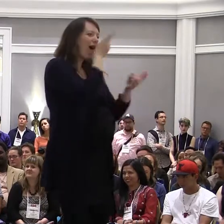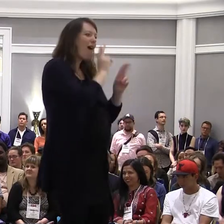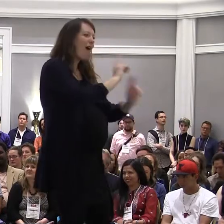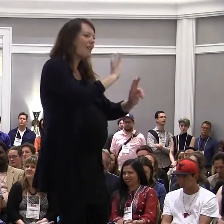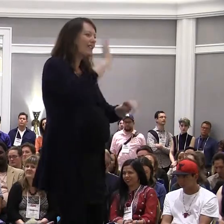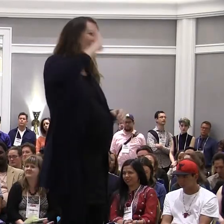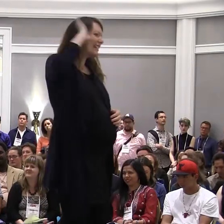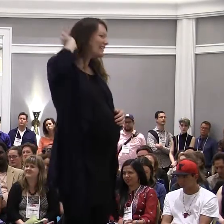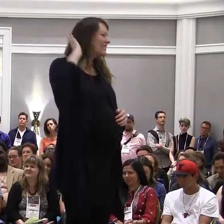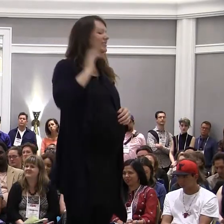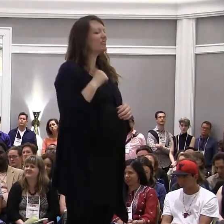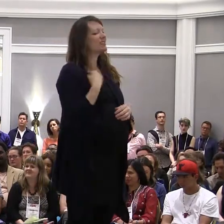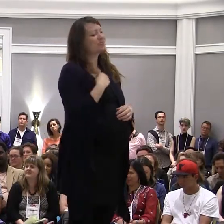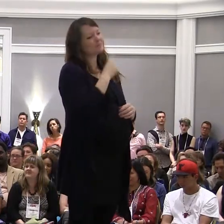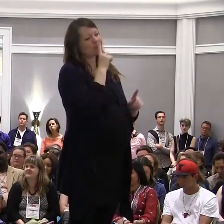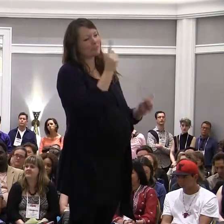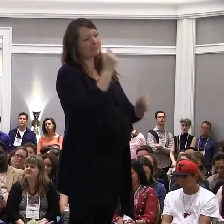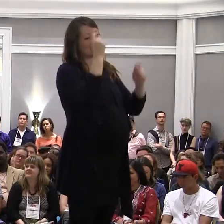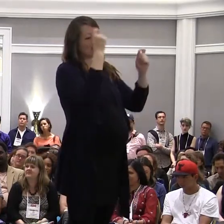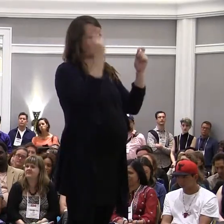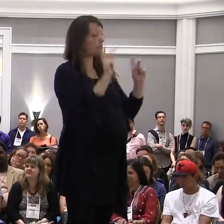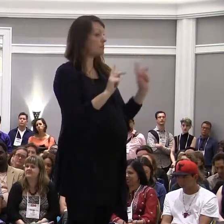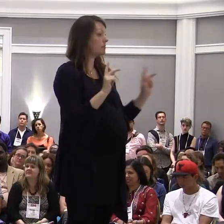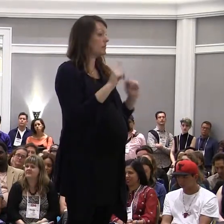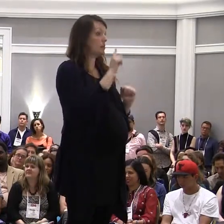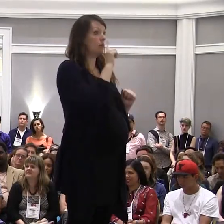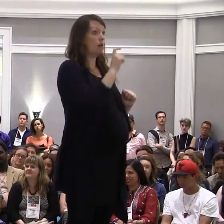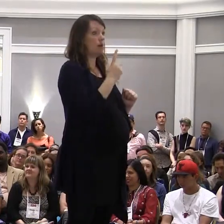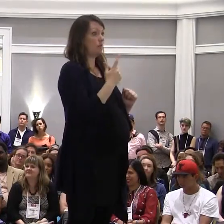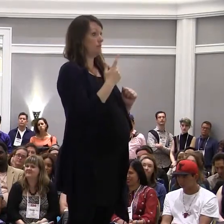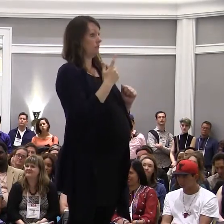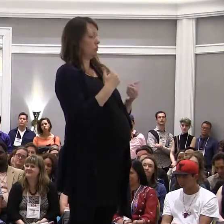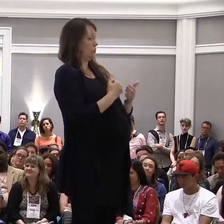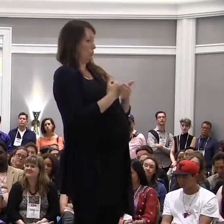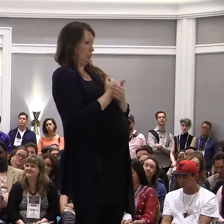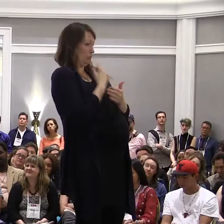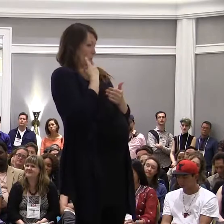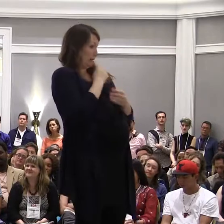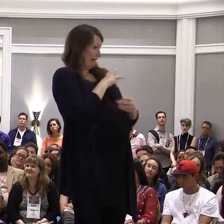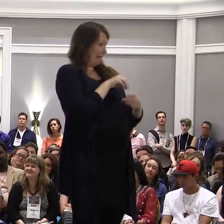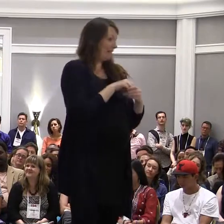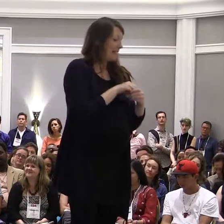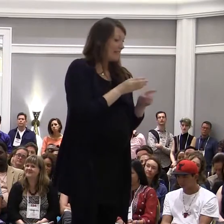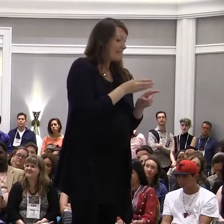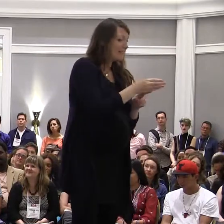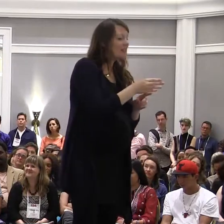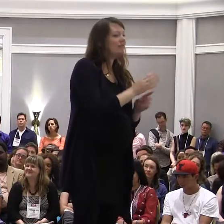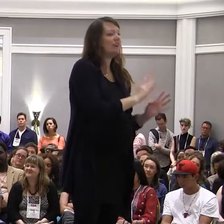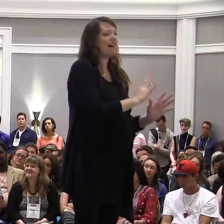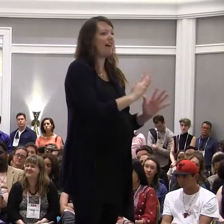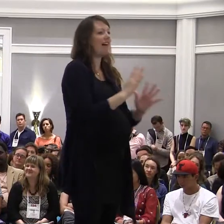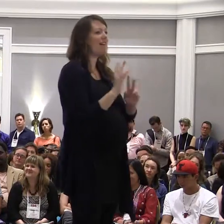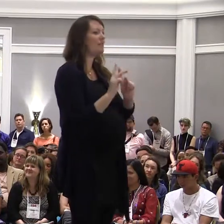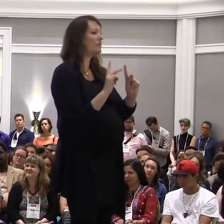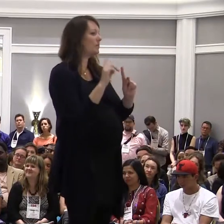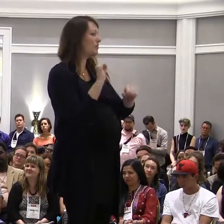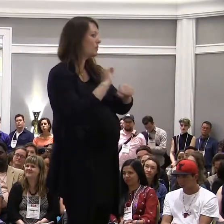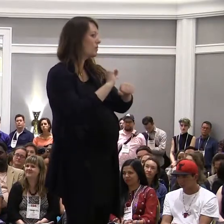We celebrated folks that are just new to the field. We celebrated those who have been working in the field for a while.